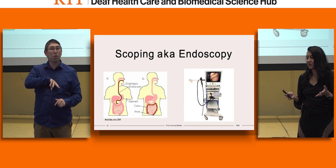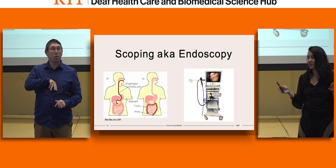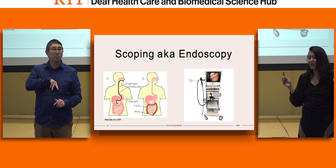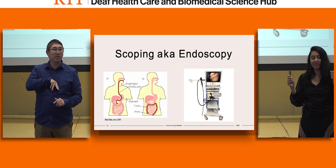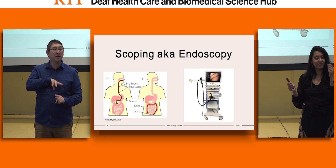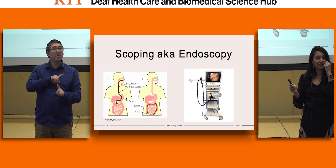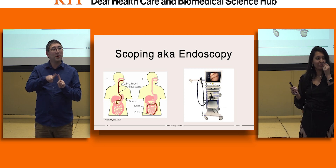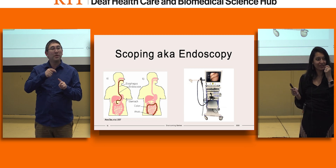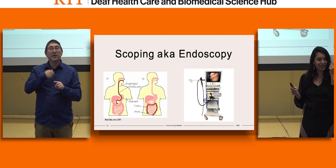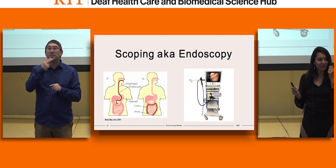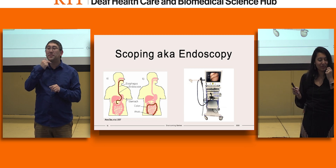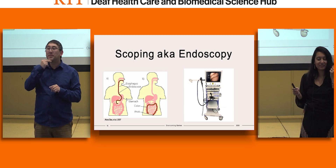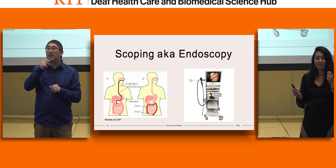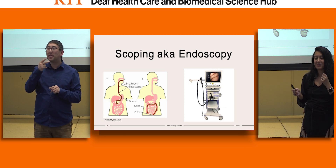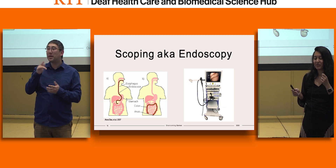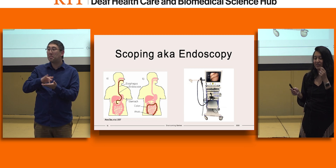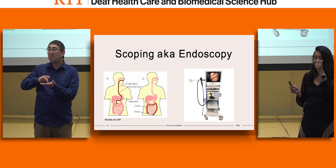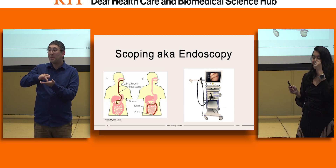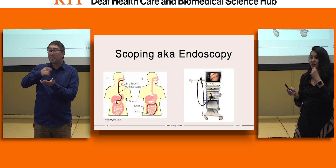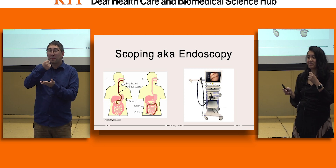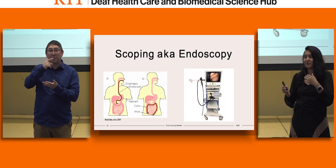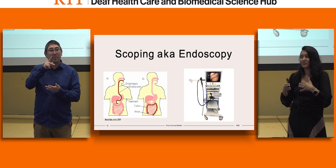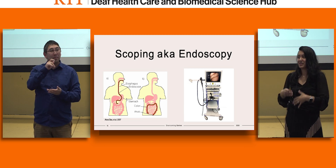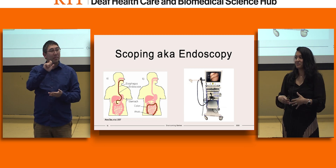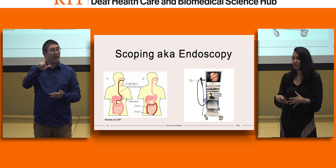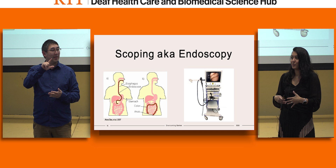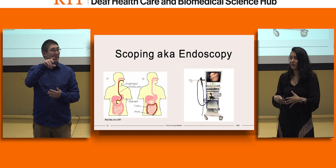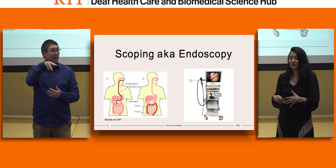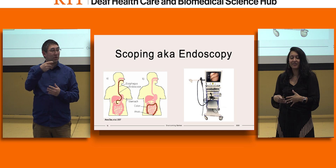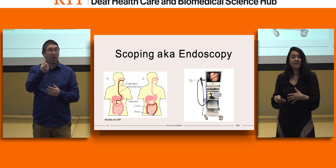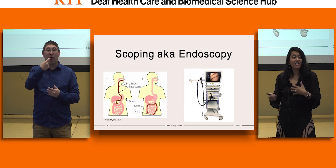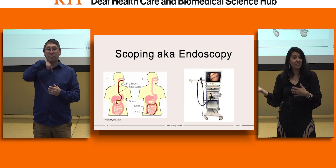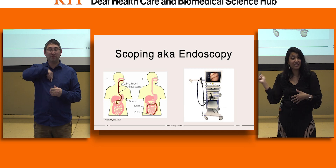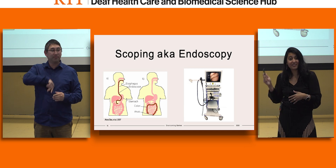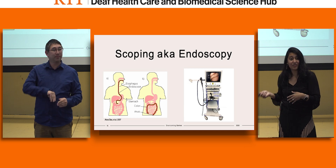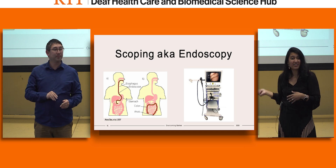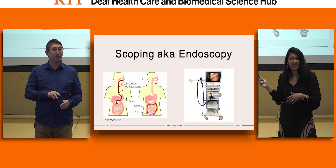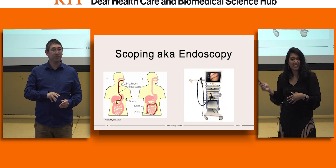but we have little pill cameras that people can swallow, and we can record, and we can look to see